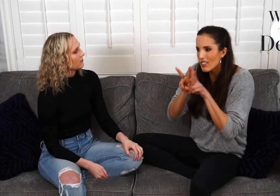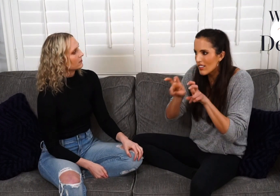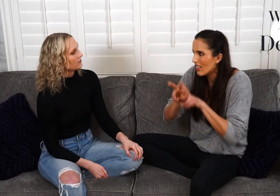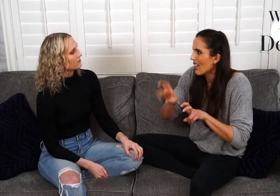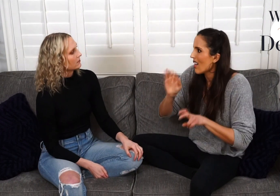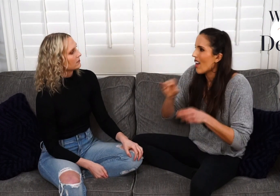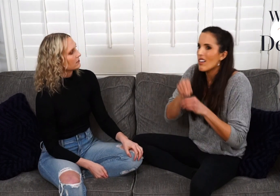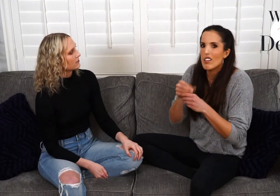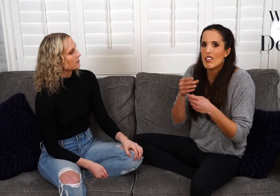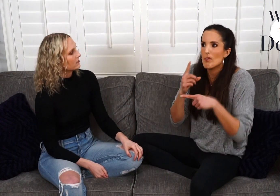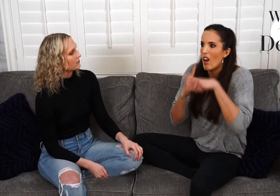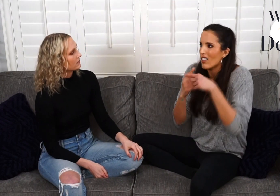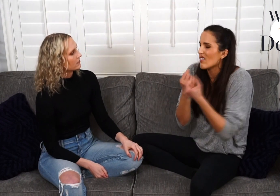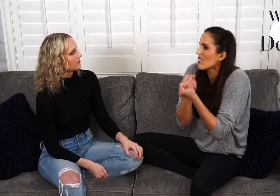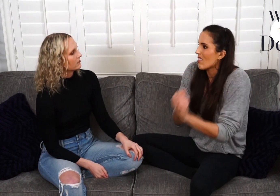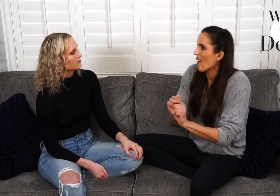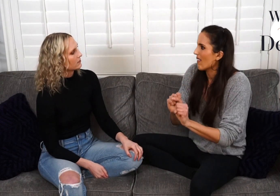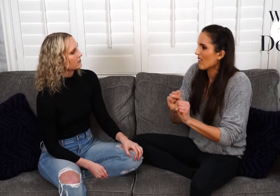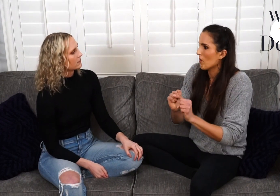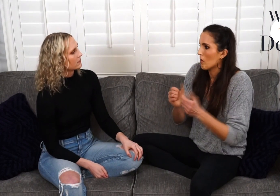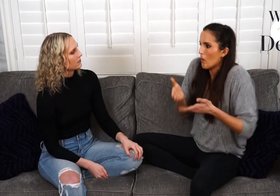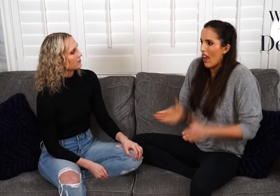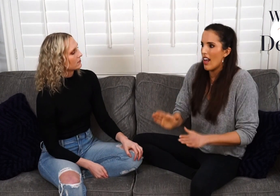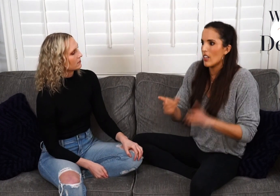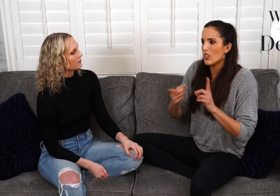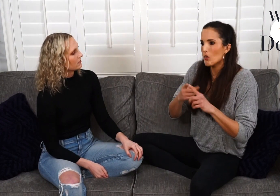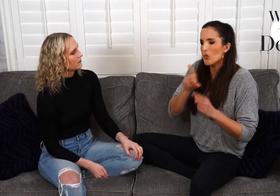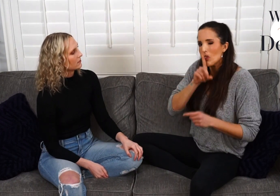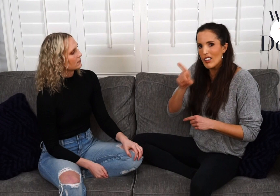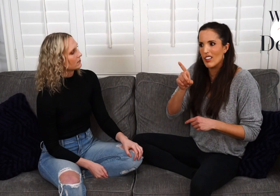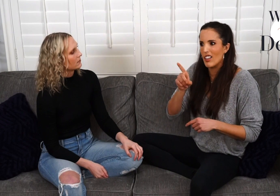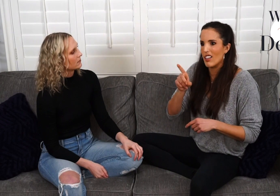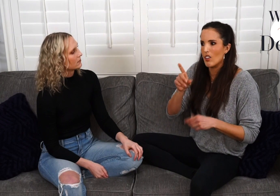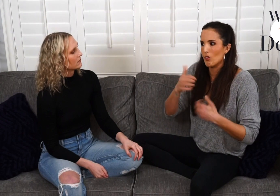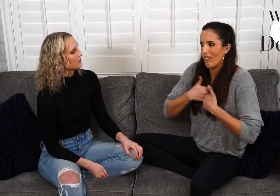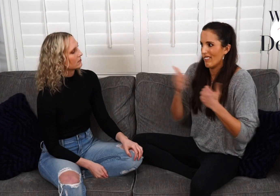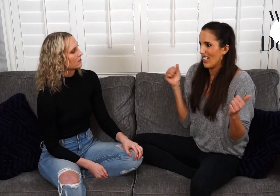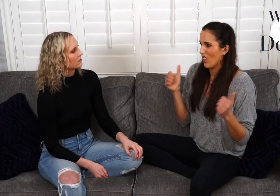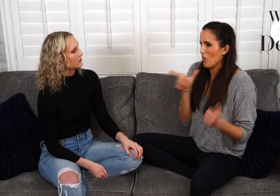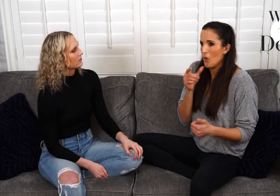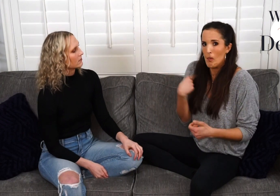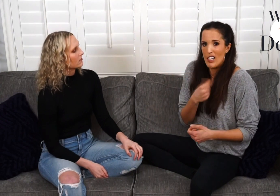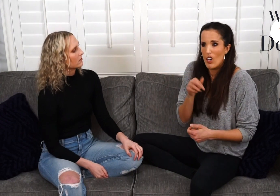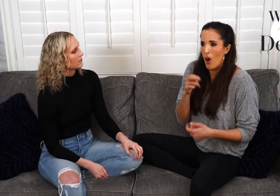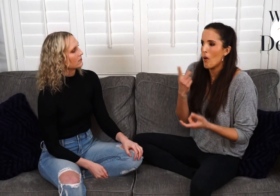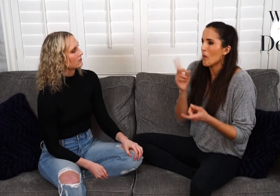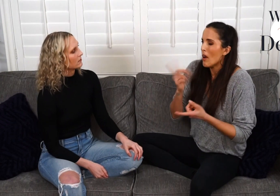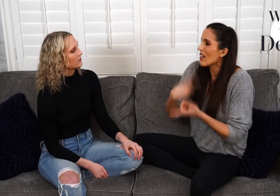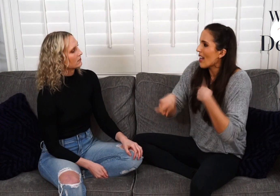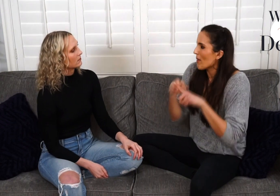to truly analyze it in a positive, safe way and to really reveal ourselves and who we are and